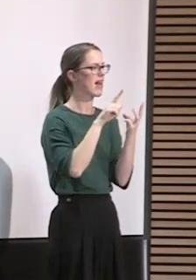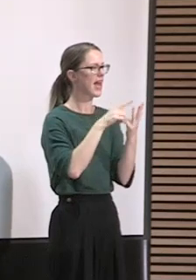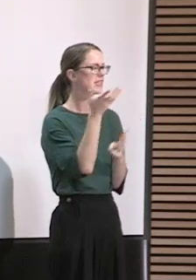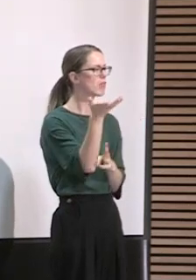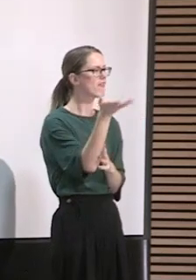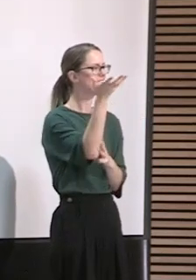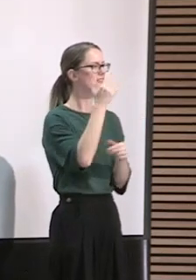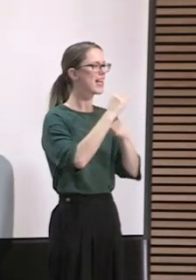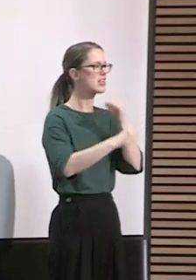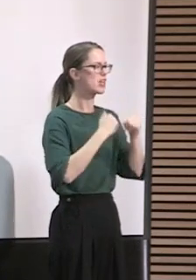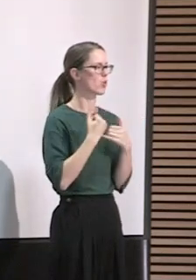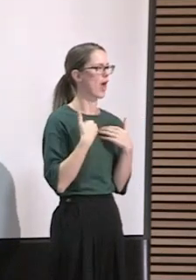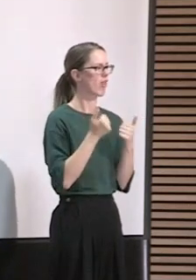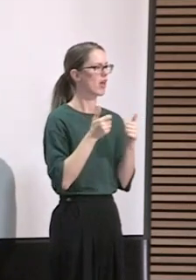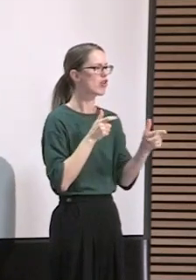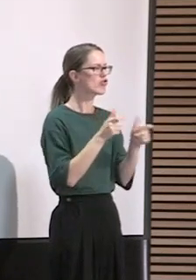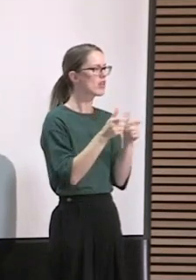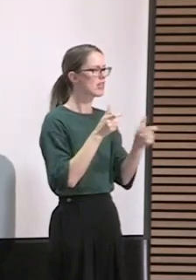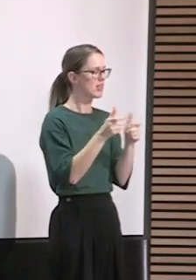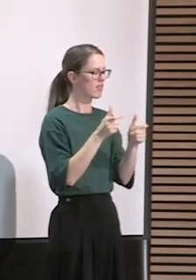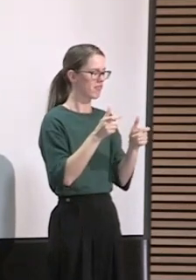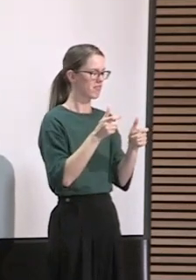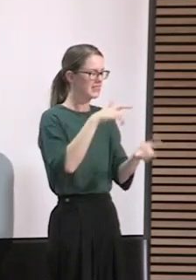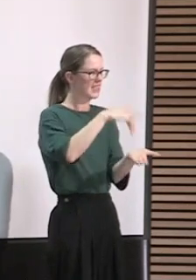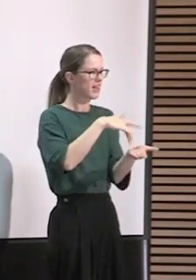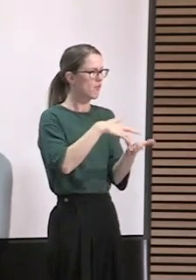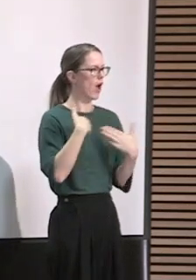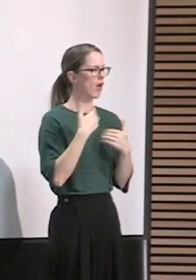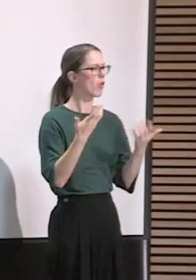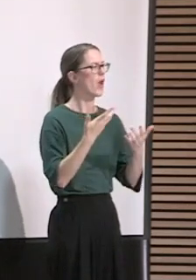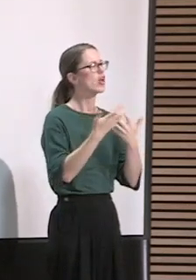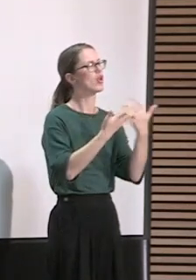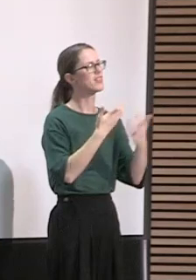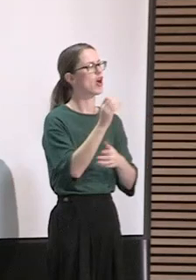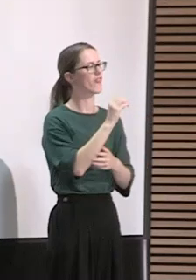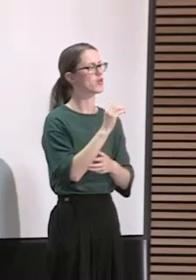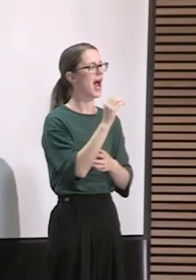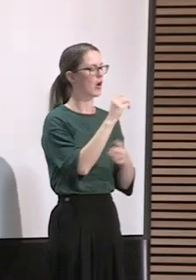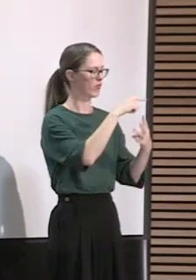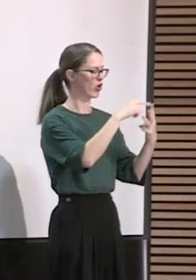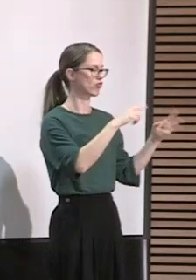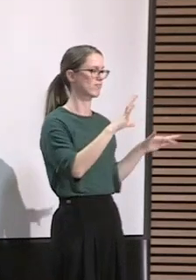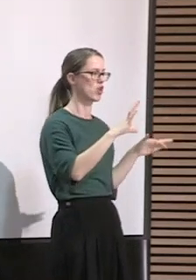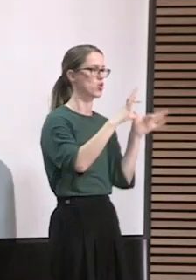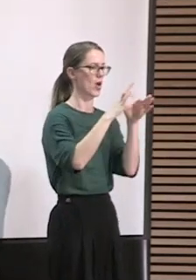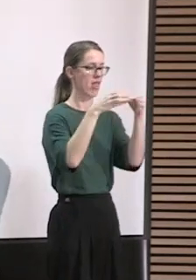Dr Warai Jenson, of the Hauora Coalition, and the director of